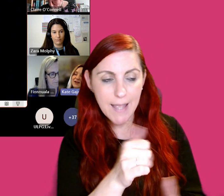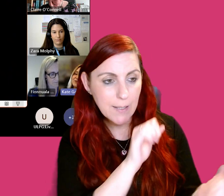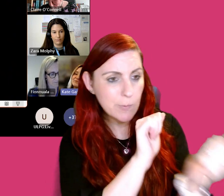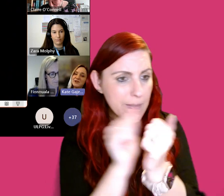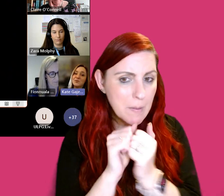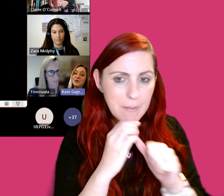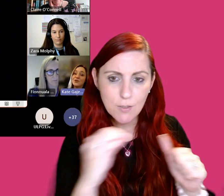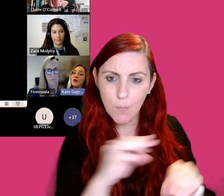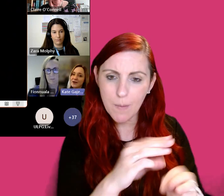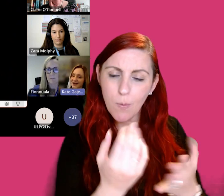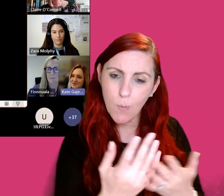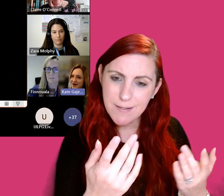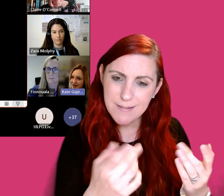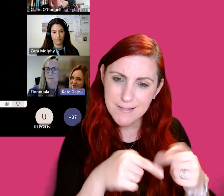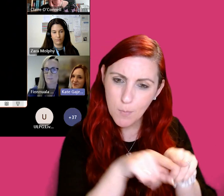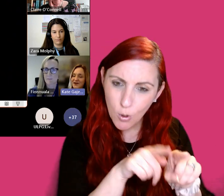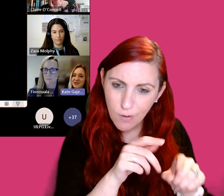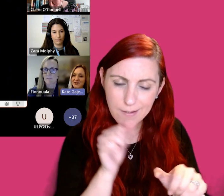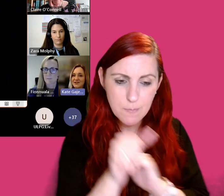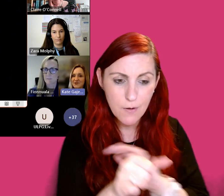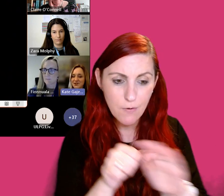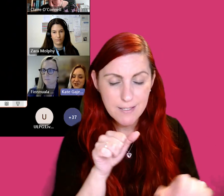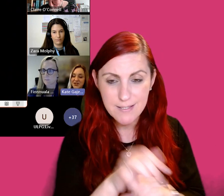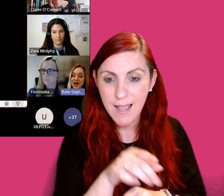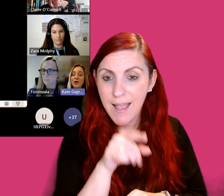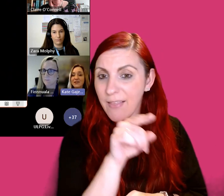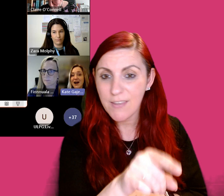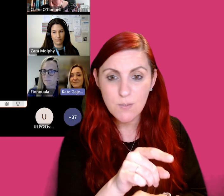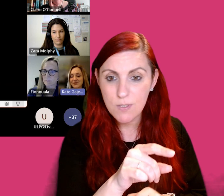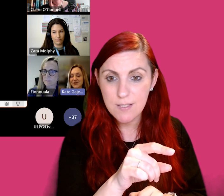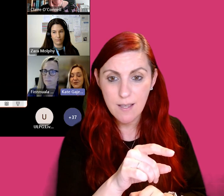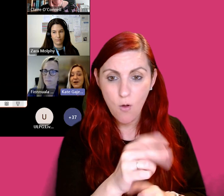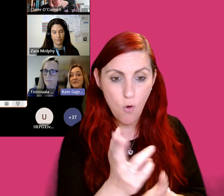this kind of peer support organized by Healthcare professionals and researchers was Absolut Ely one